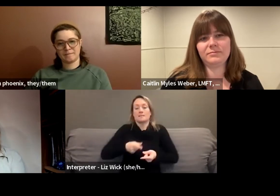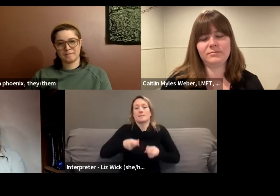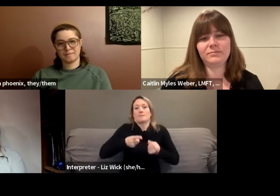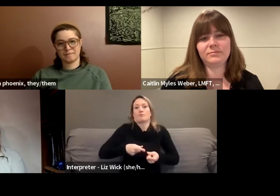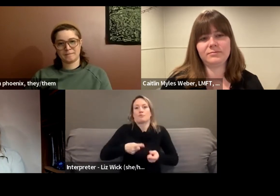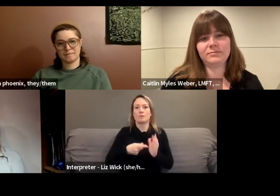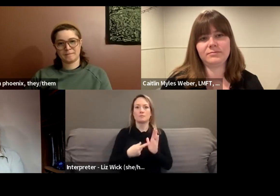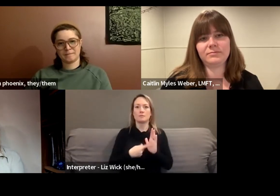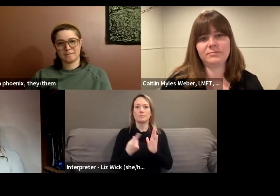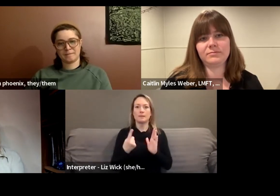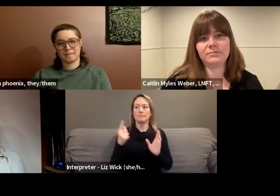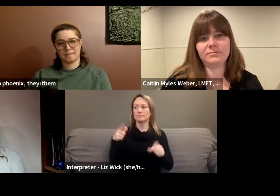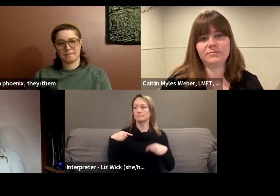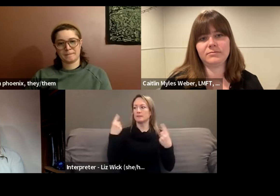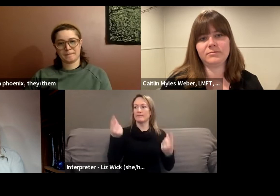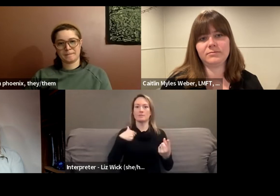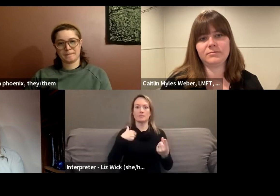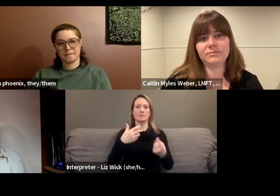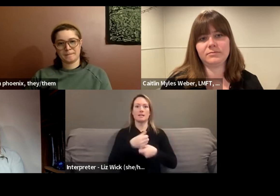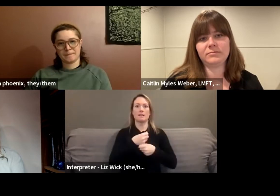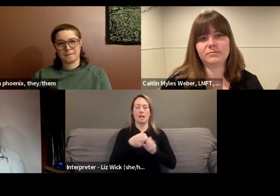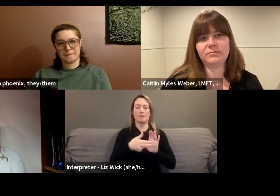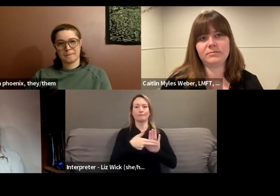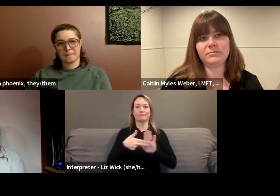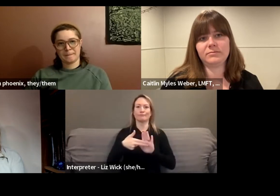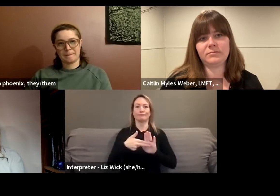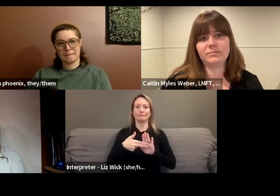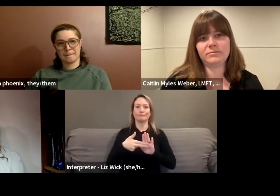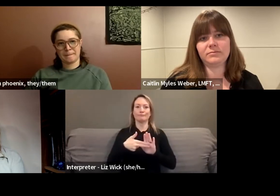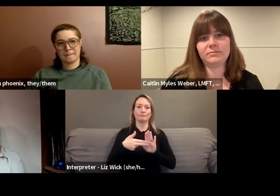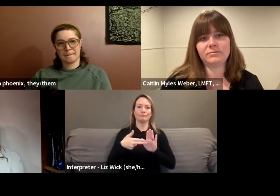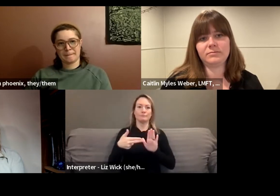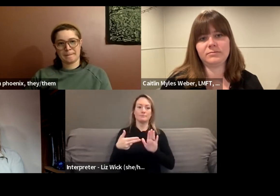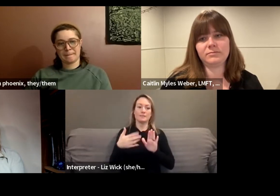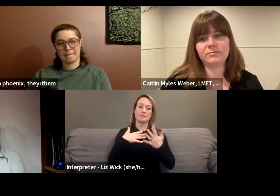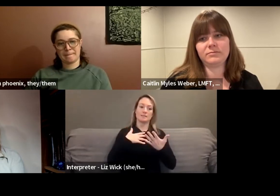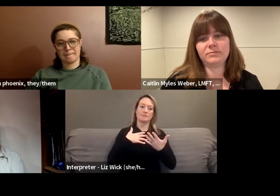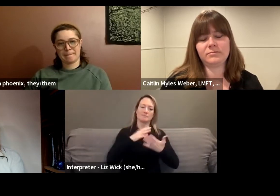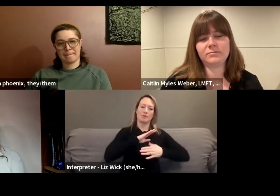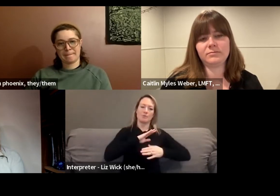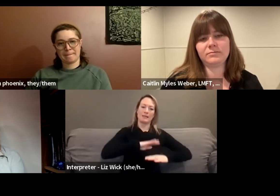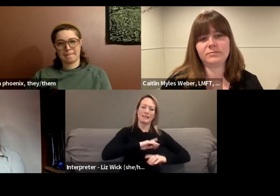Ever since I got that, it's one of those things, it's a relief but it's also one of those, well,